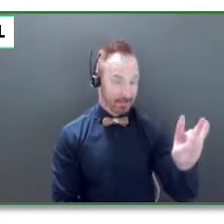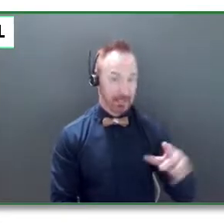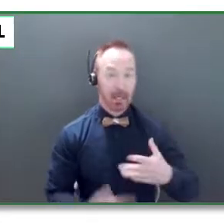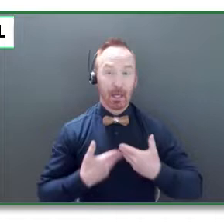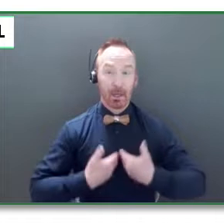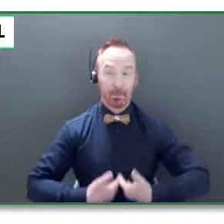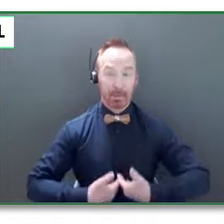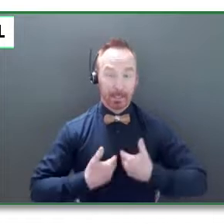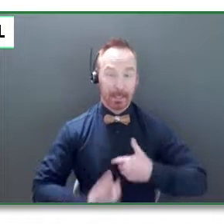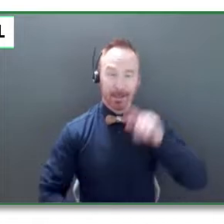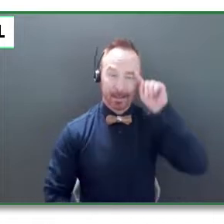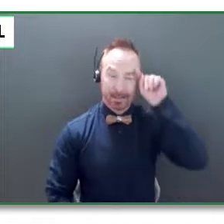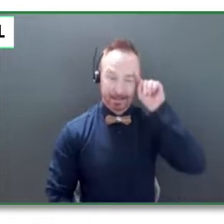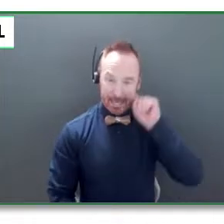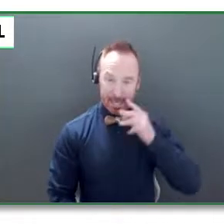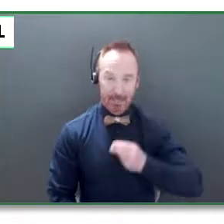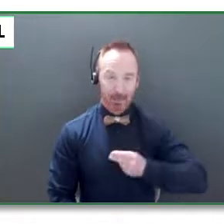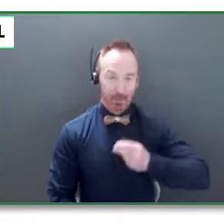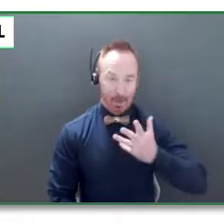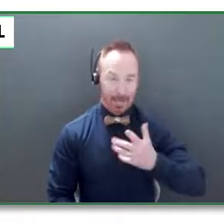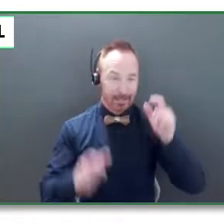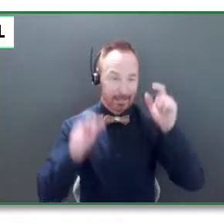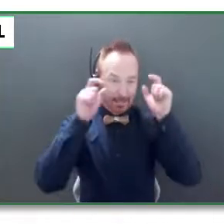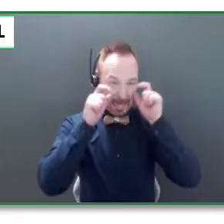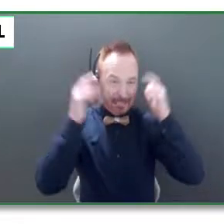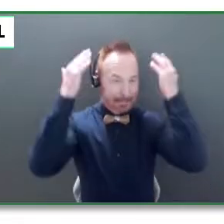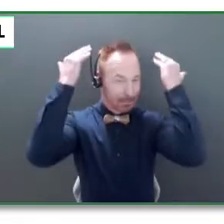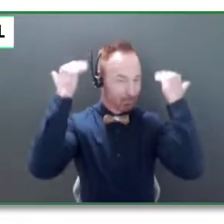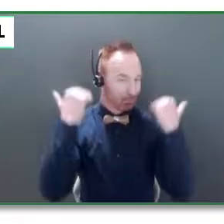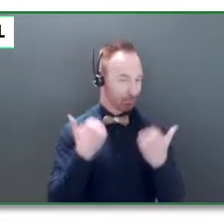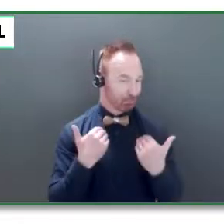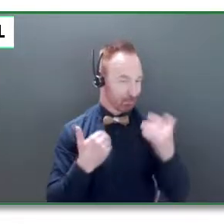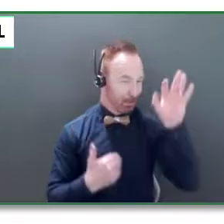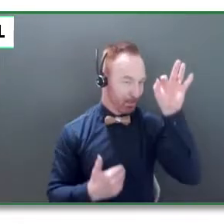and long dirty blonde hair. Today I will be addressing the question: